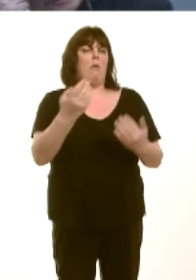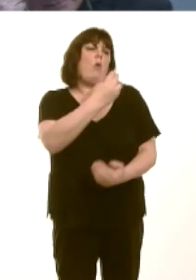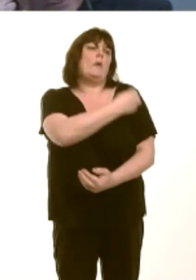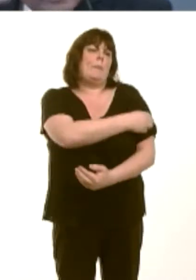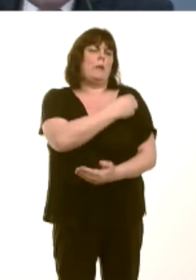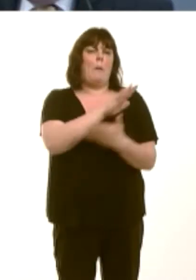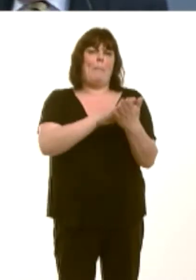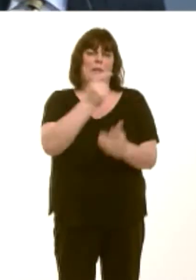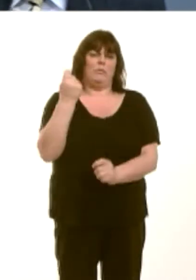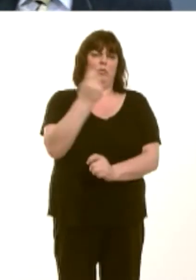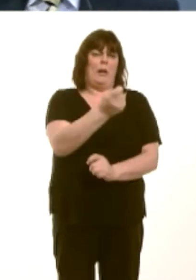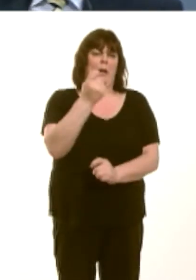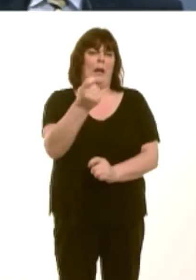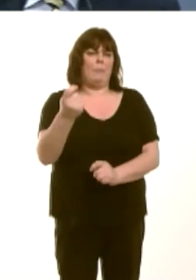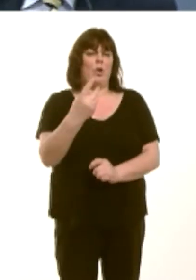claims £210 million.